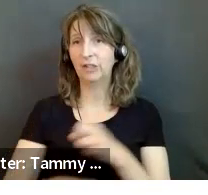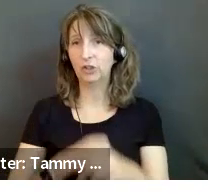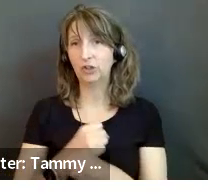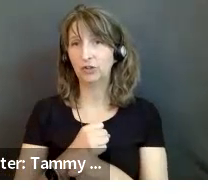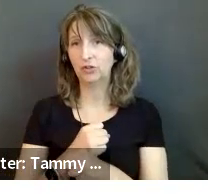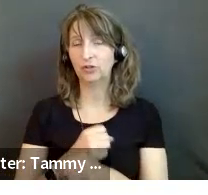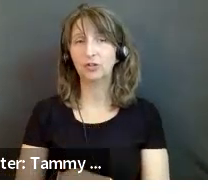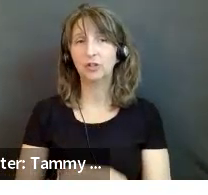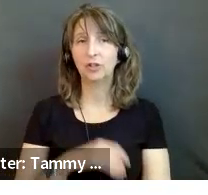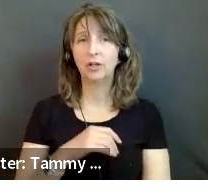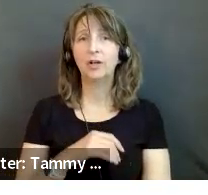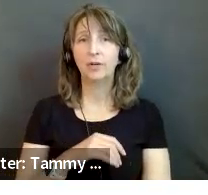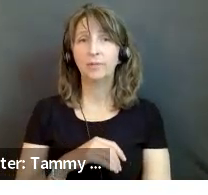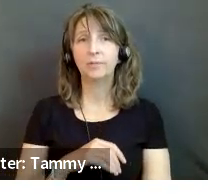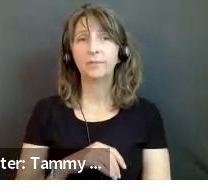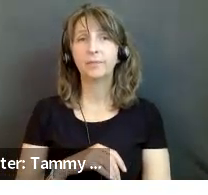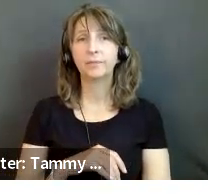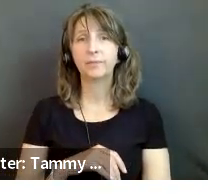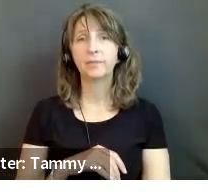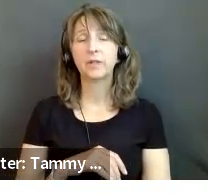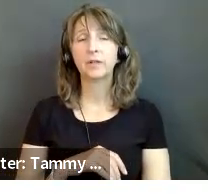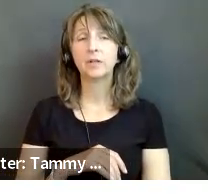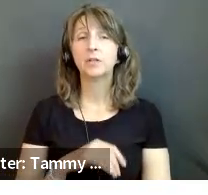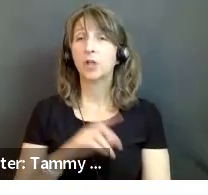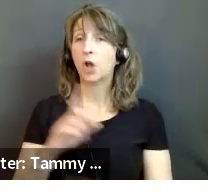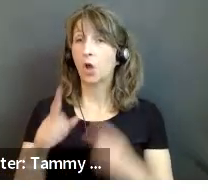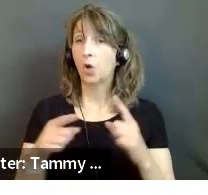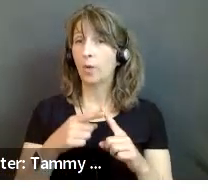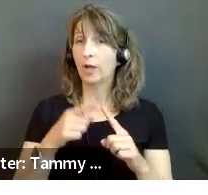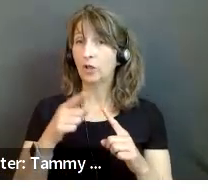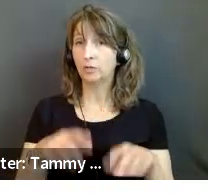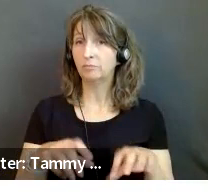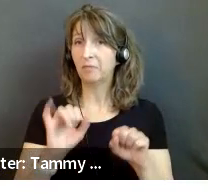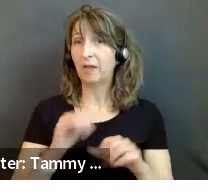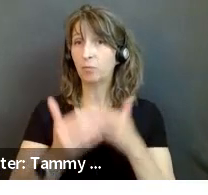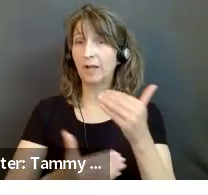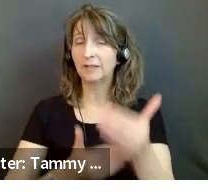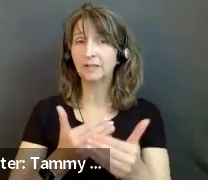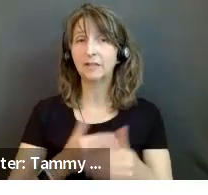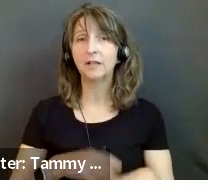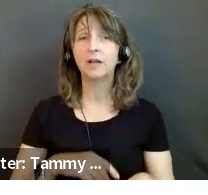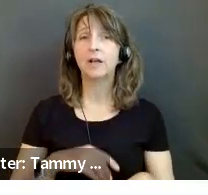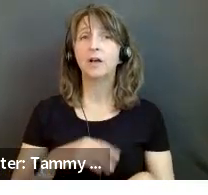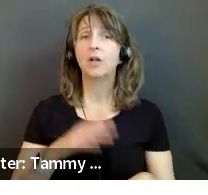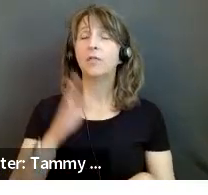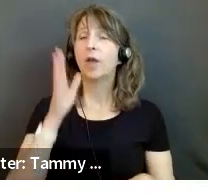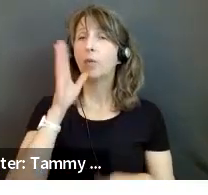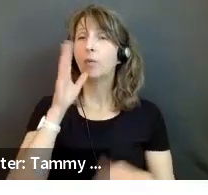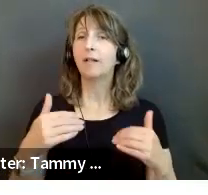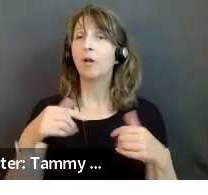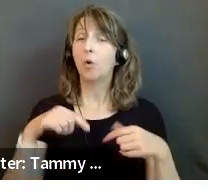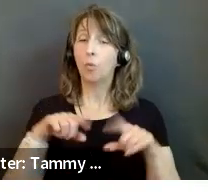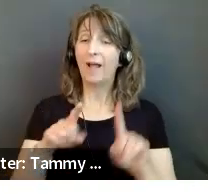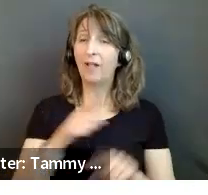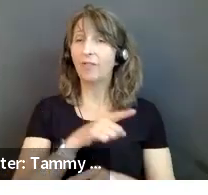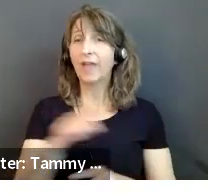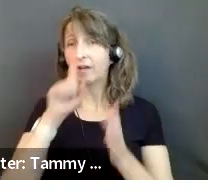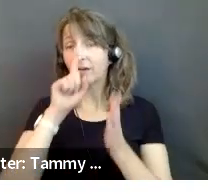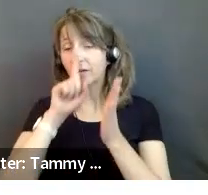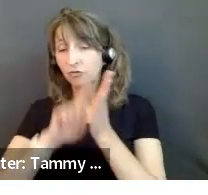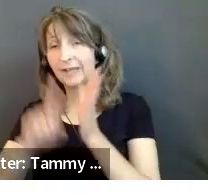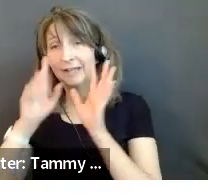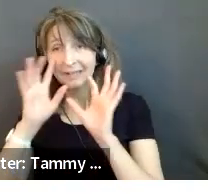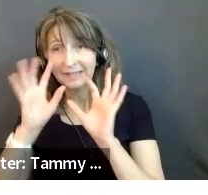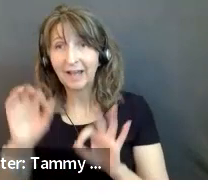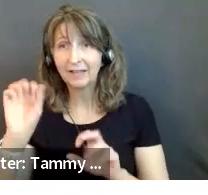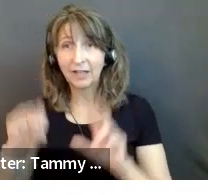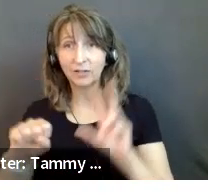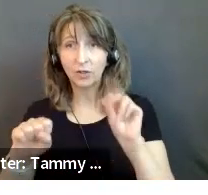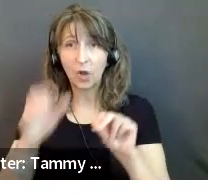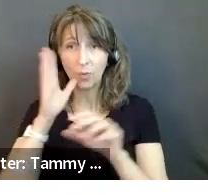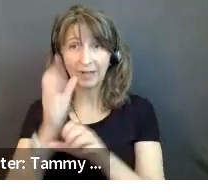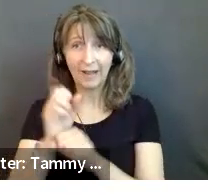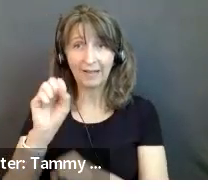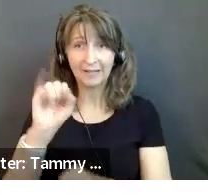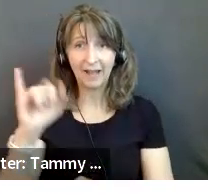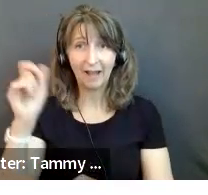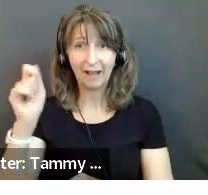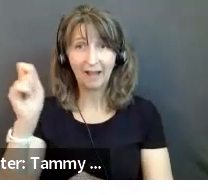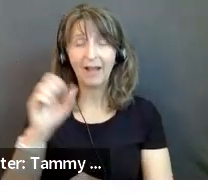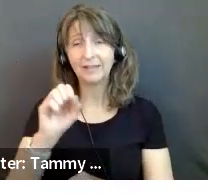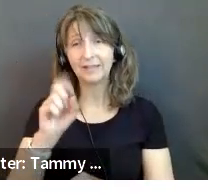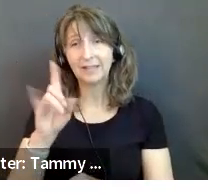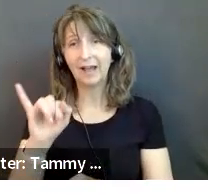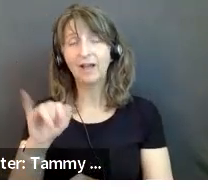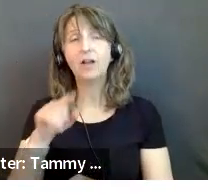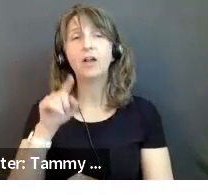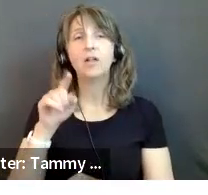Okay, so when you try to go through this process, there's 6 months of provisional payments while they're making a decision to see if they're going to reinstate you.